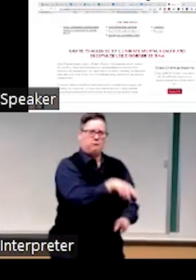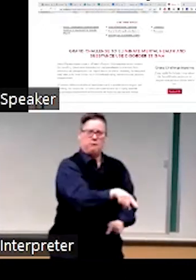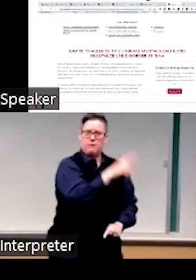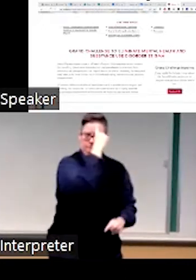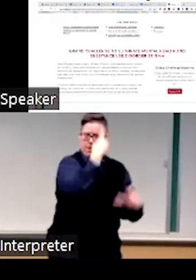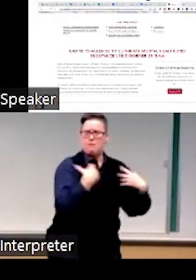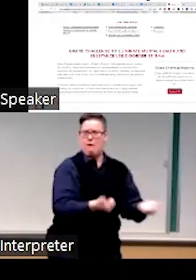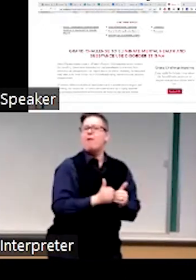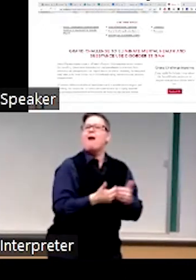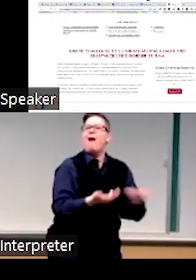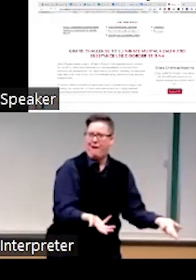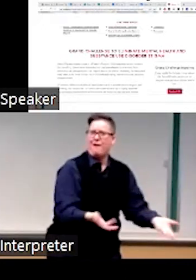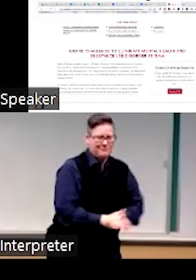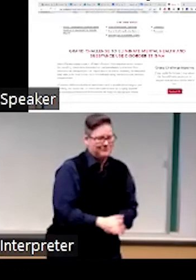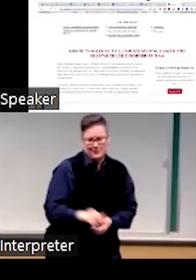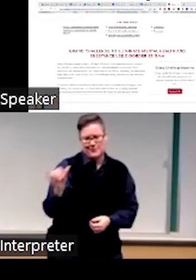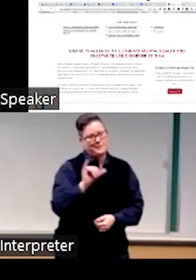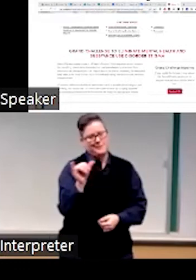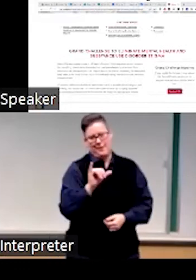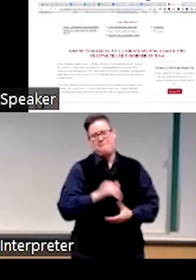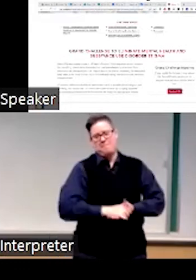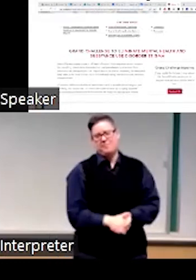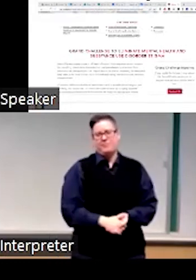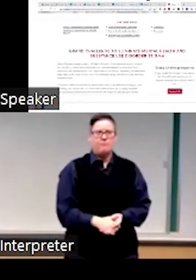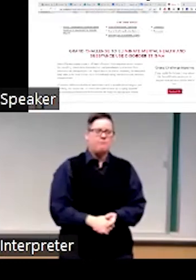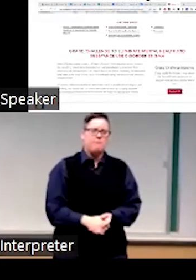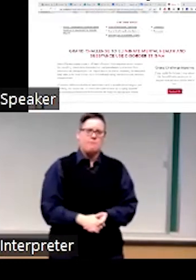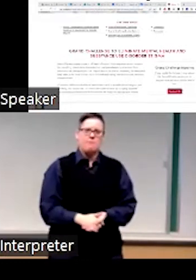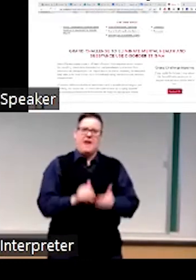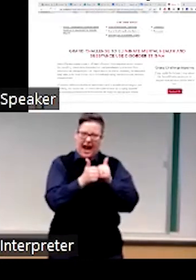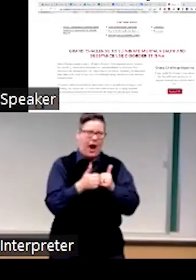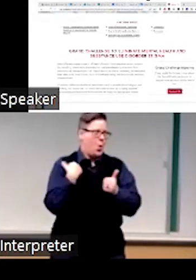they want to try to do the same sort of thing to to create a social change which